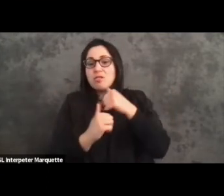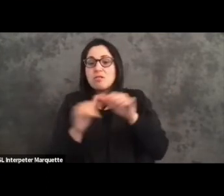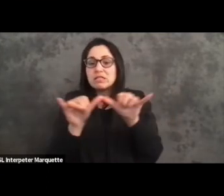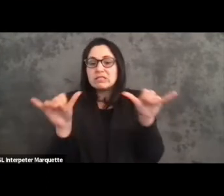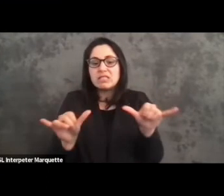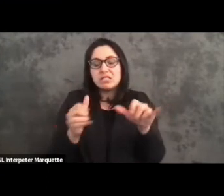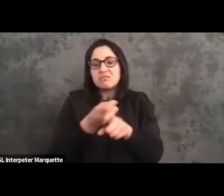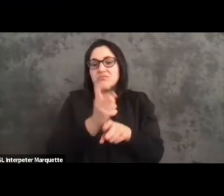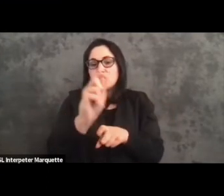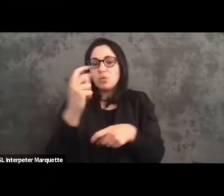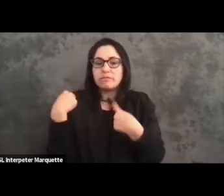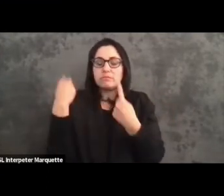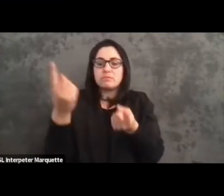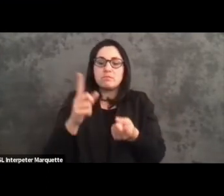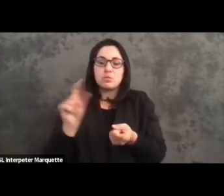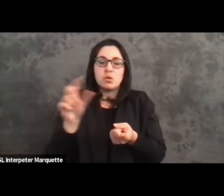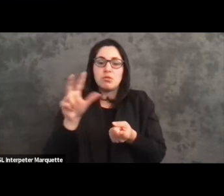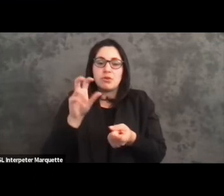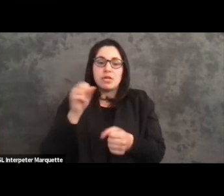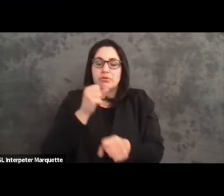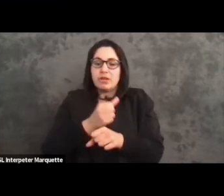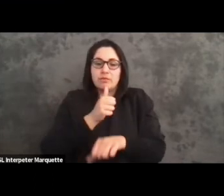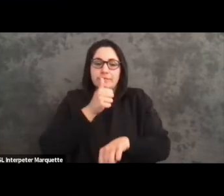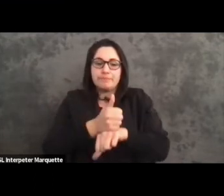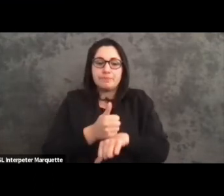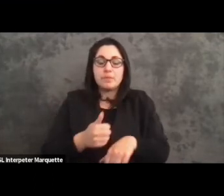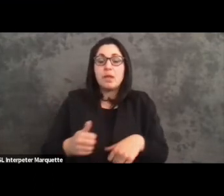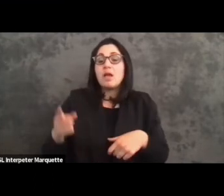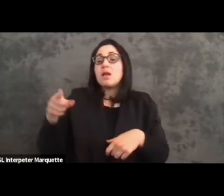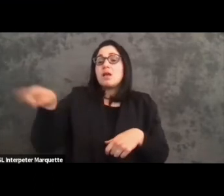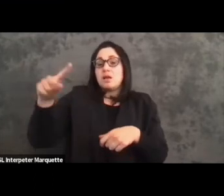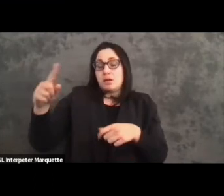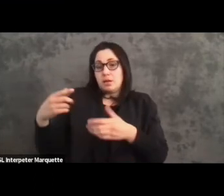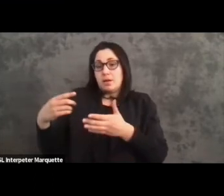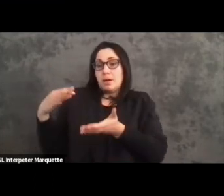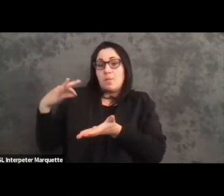matters is that public health infrastructure had been eroded for decades and was not properly